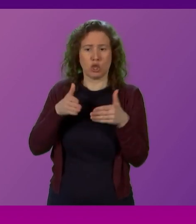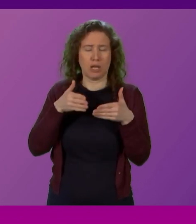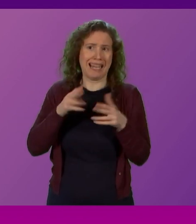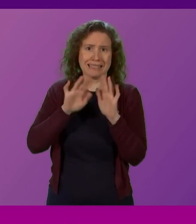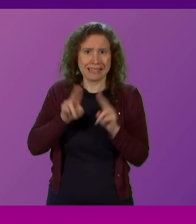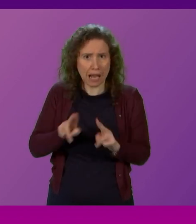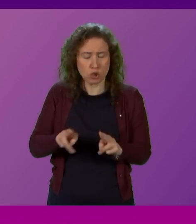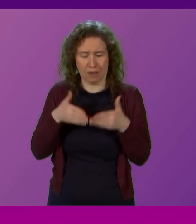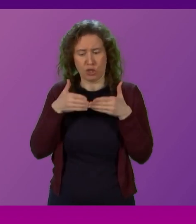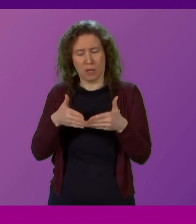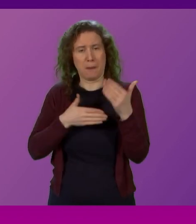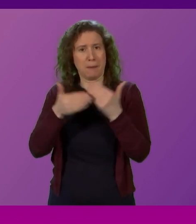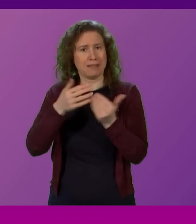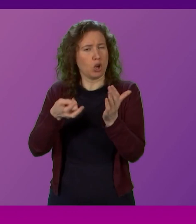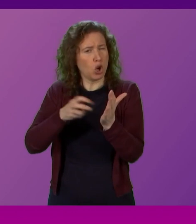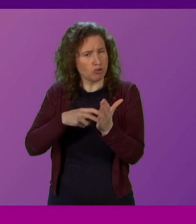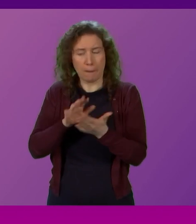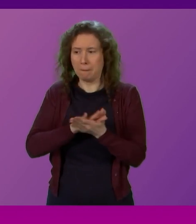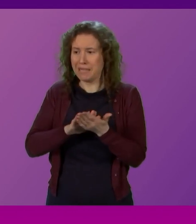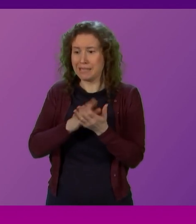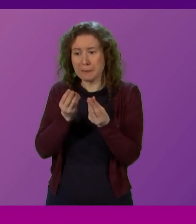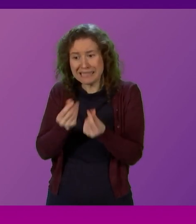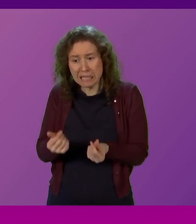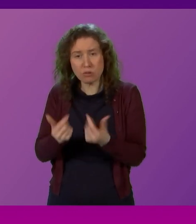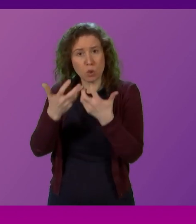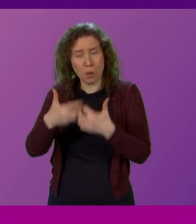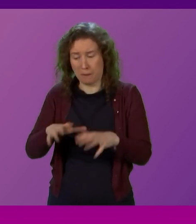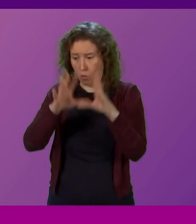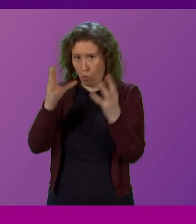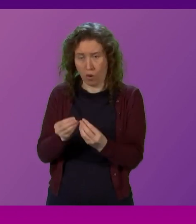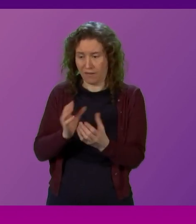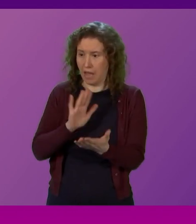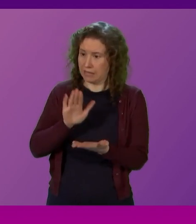as such, decisions regarding materials and equipment lie with the shipyard.